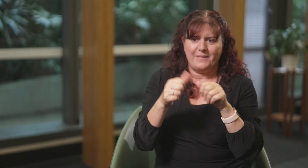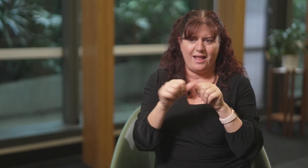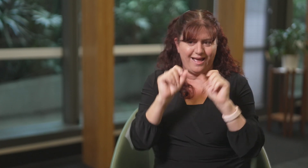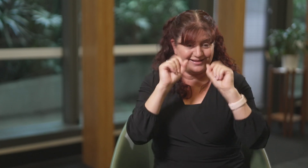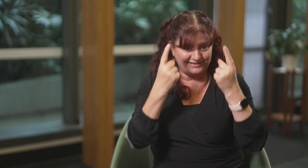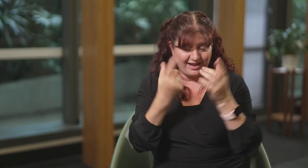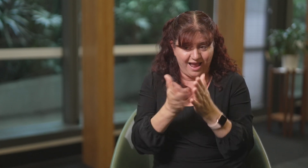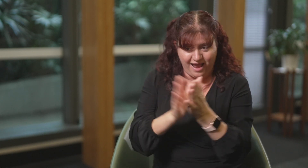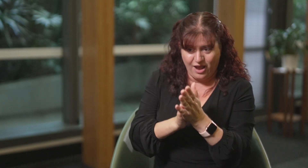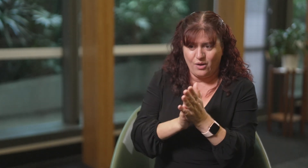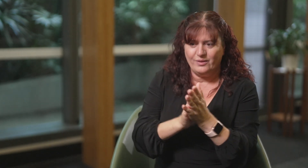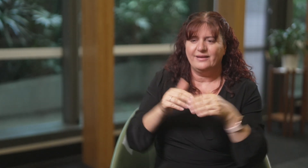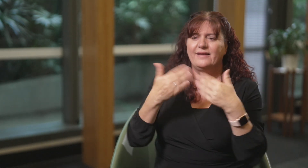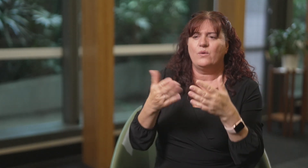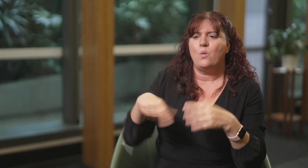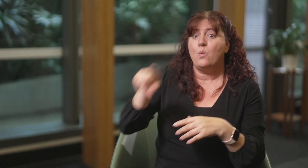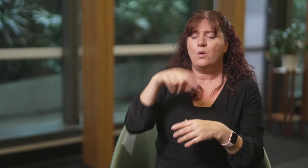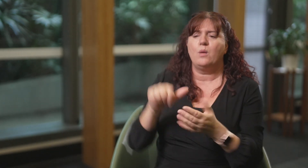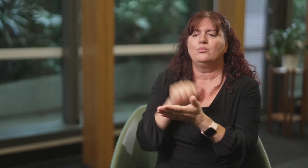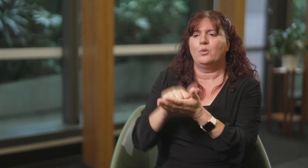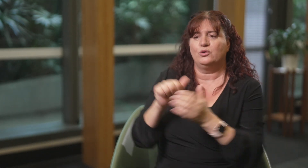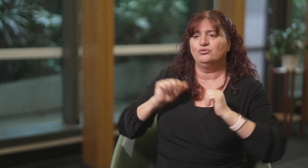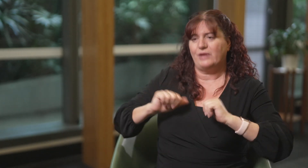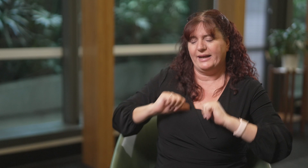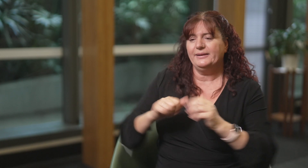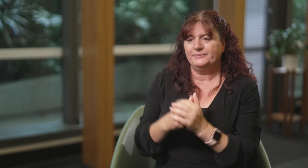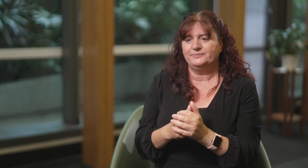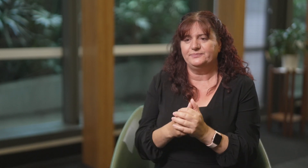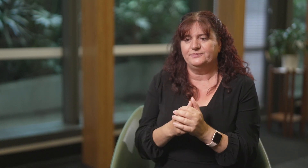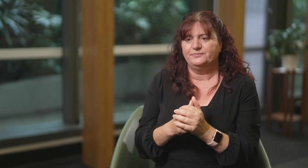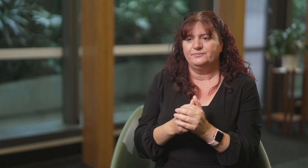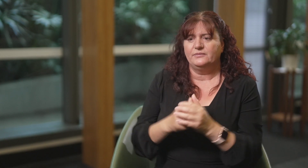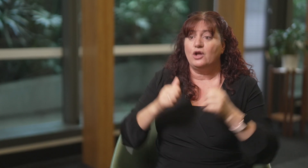The feedback from the focus groups gave us a better understanding of how to provide the appropriate training.